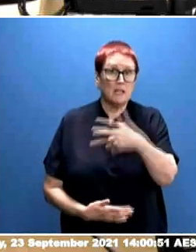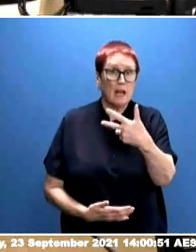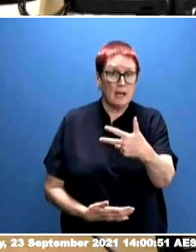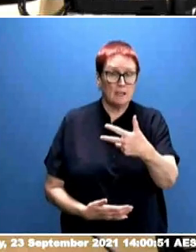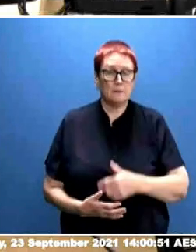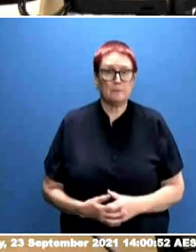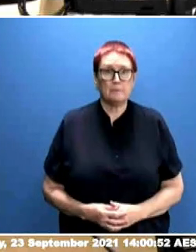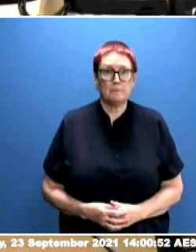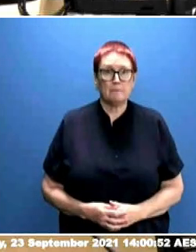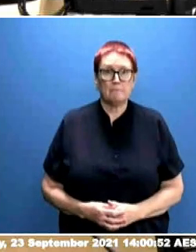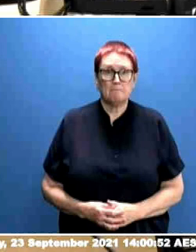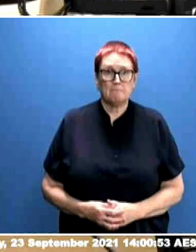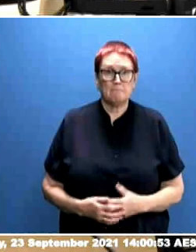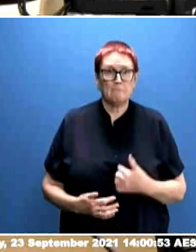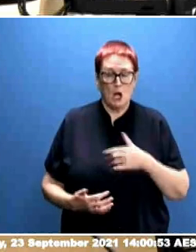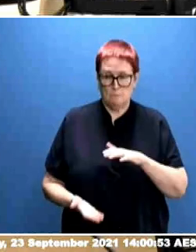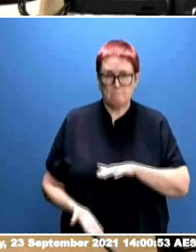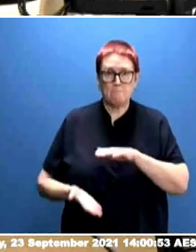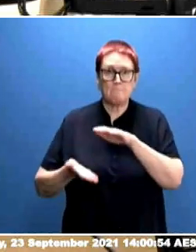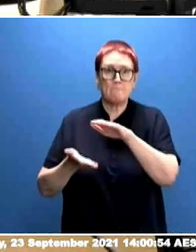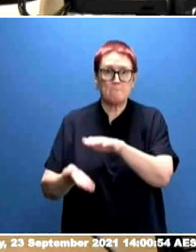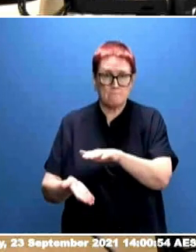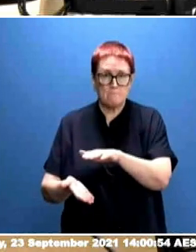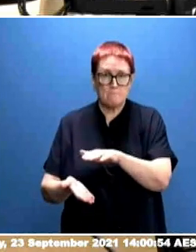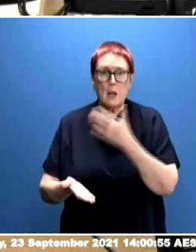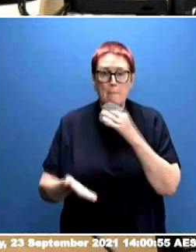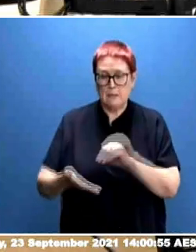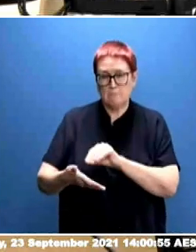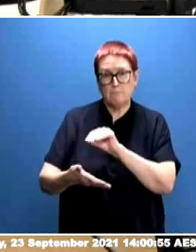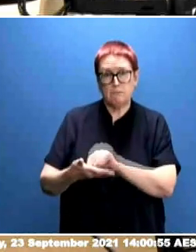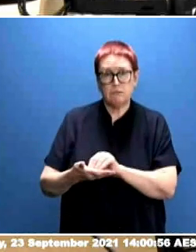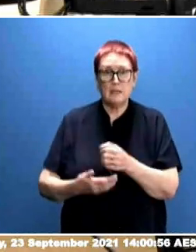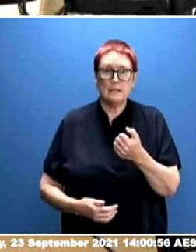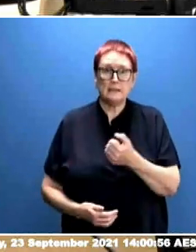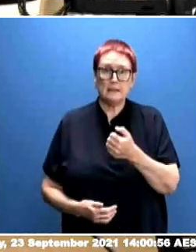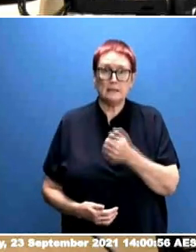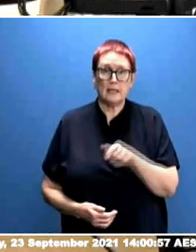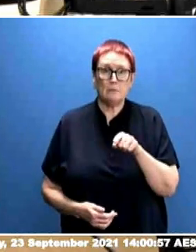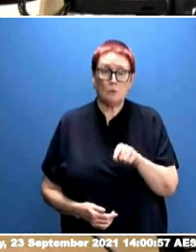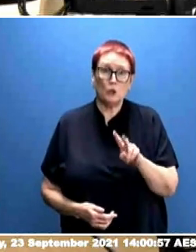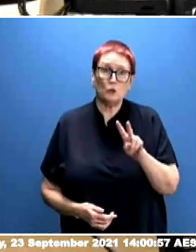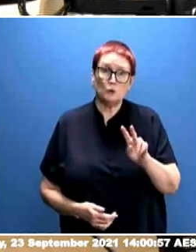I tender that evidence and I ask that it be marked as contribute 16.25 please, Chair.